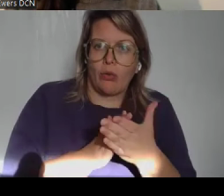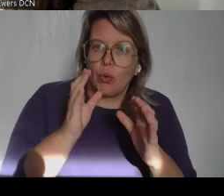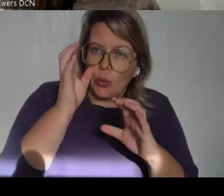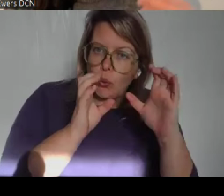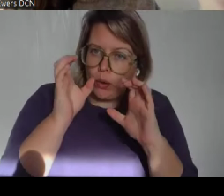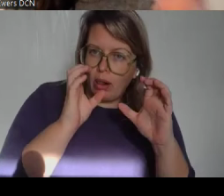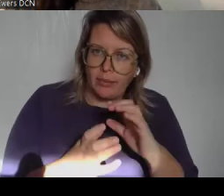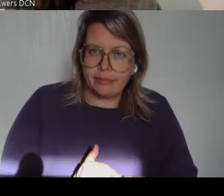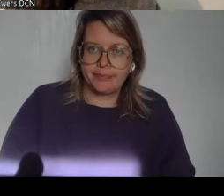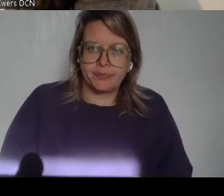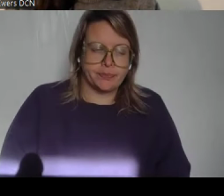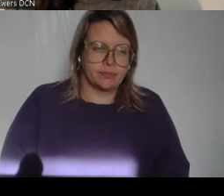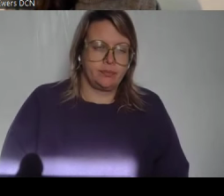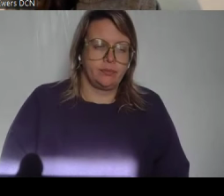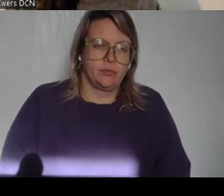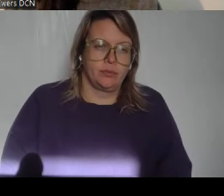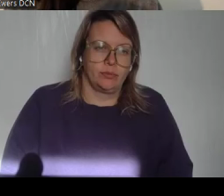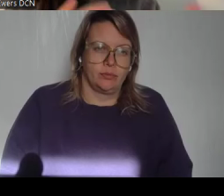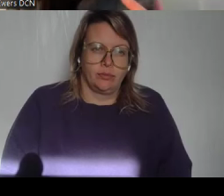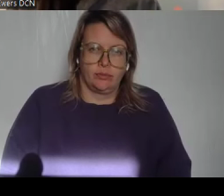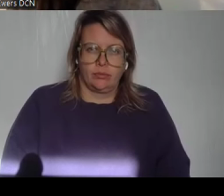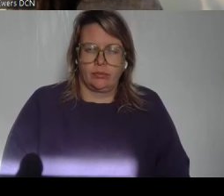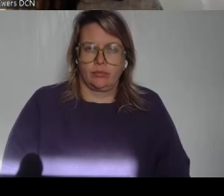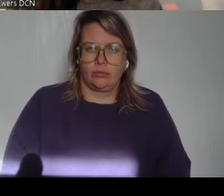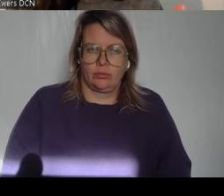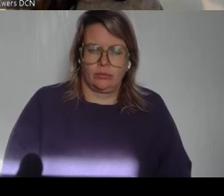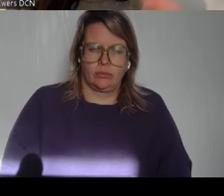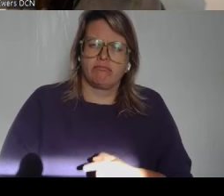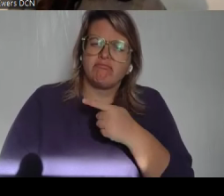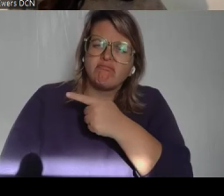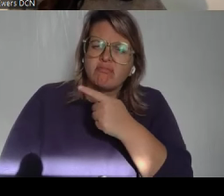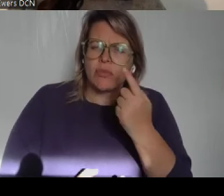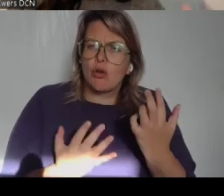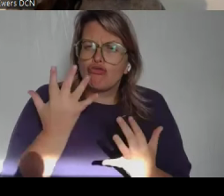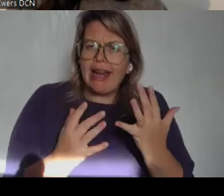or your website tracking. The rate of churn. This is how many people are joining